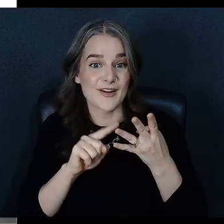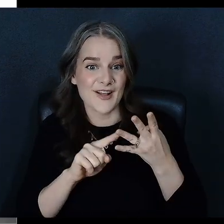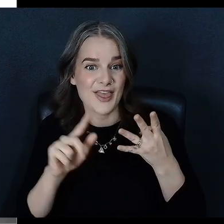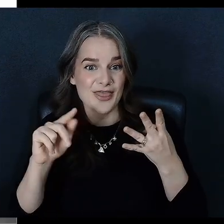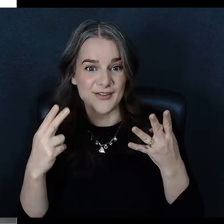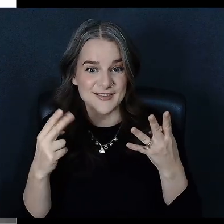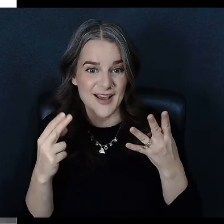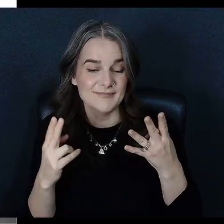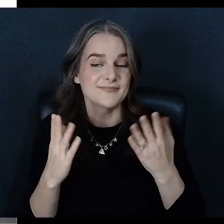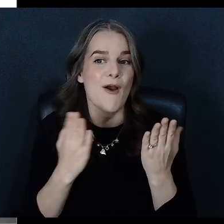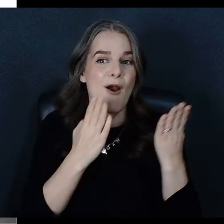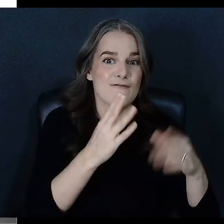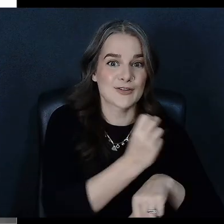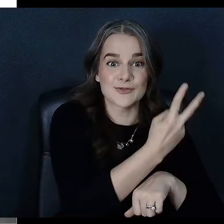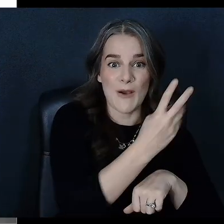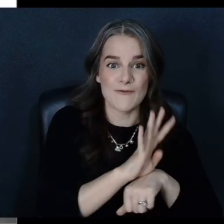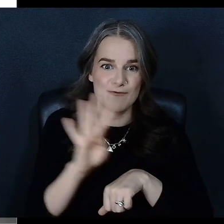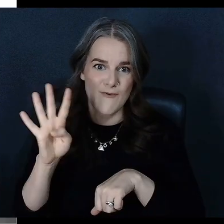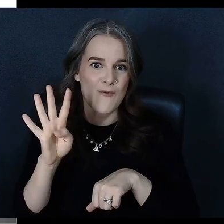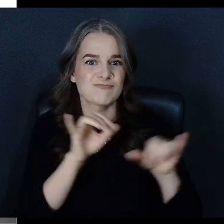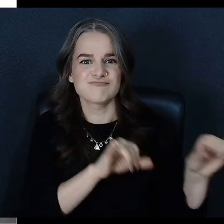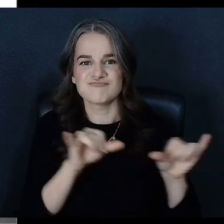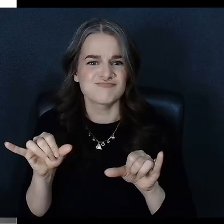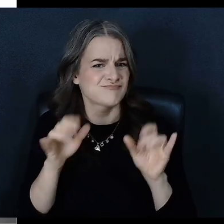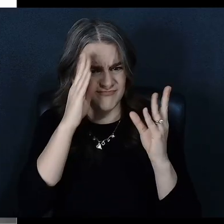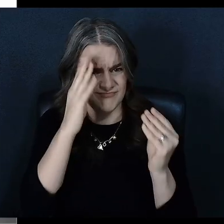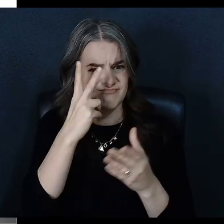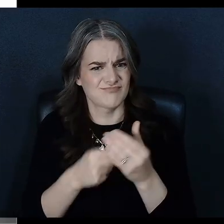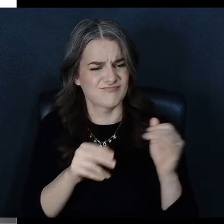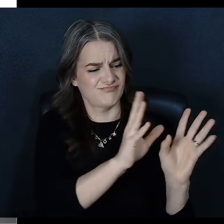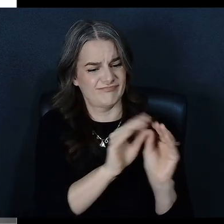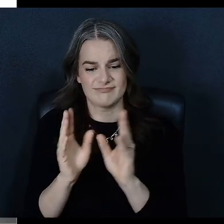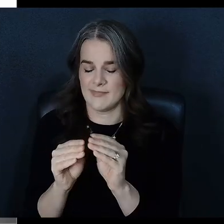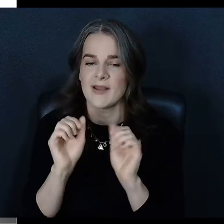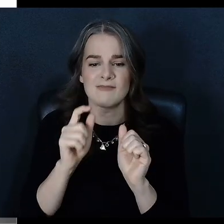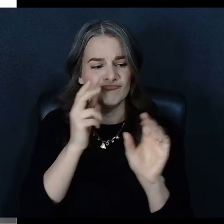Both sessions have the same information, so you can attend whichever one is most convenient for your schedule.